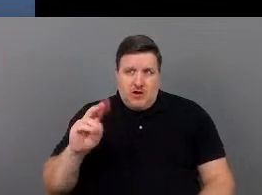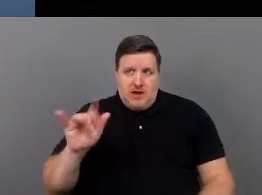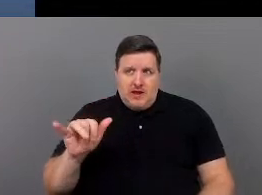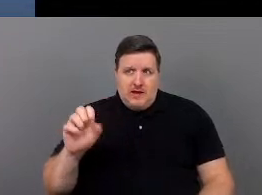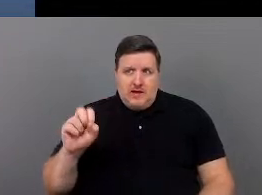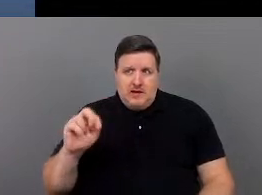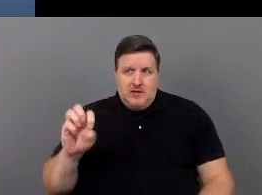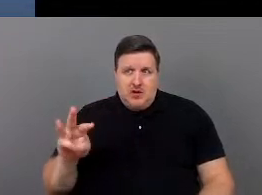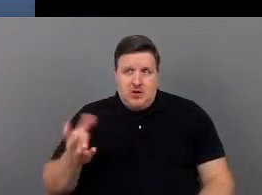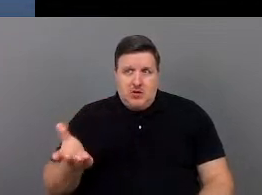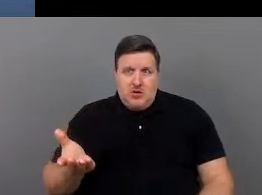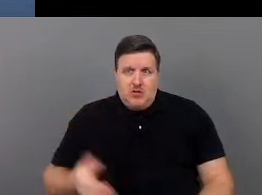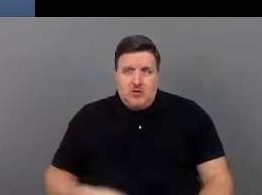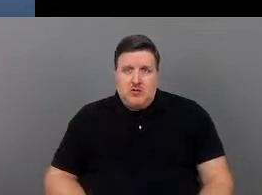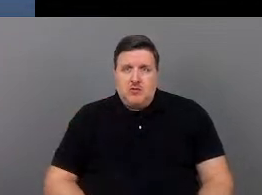SHAWNA KIDAMU.